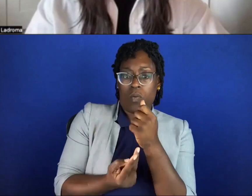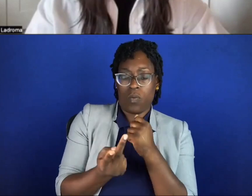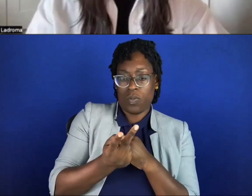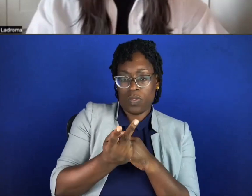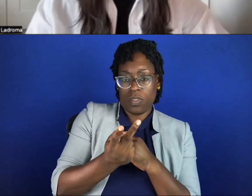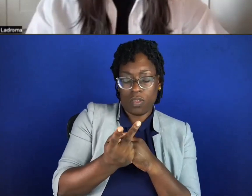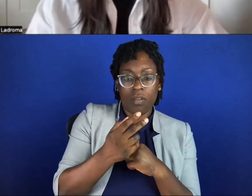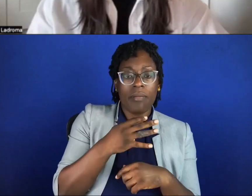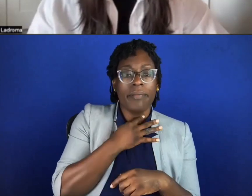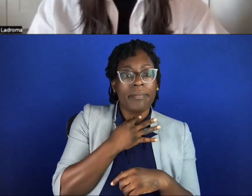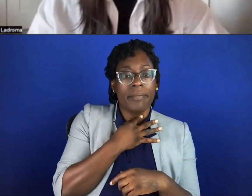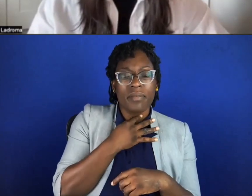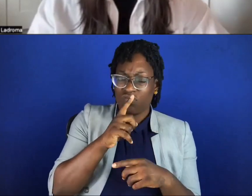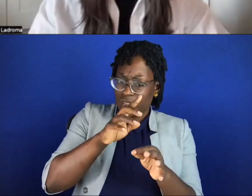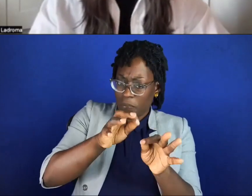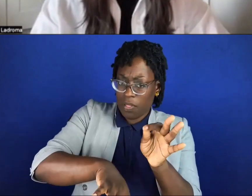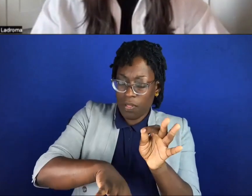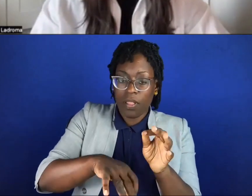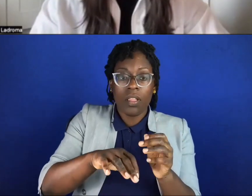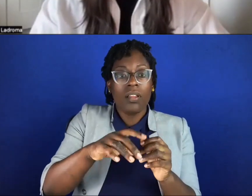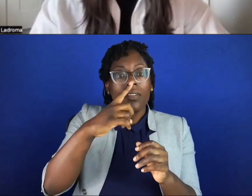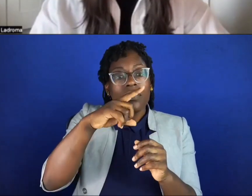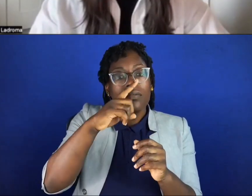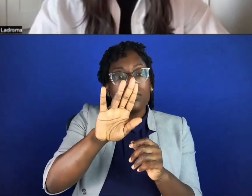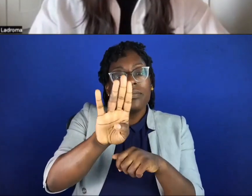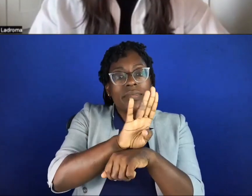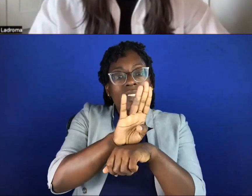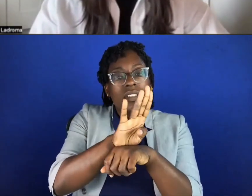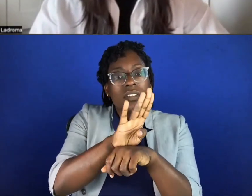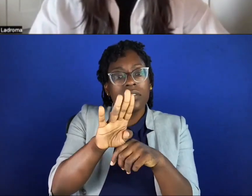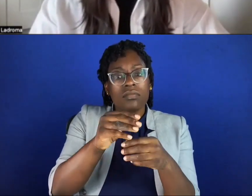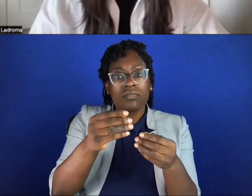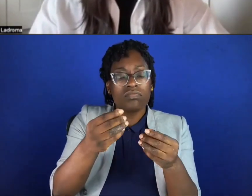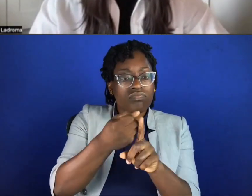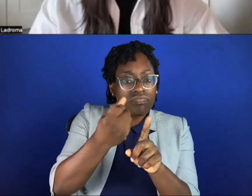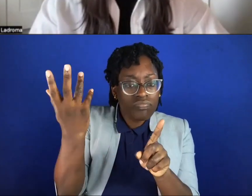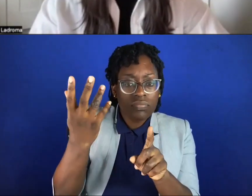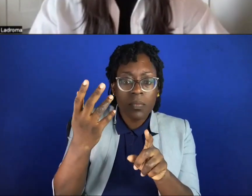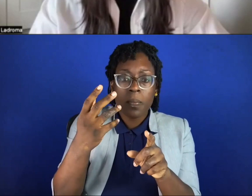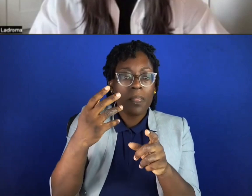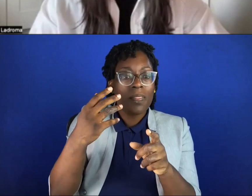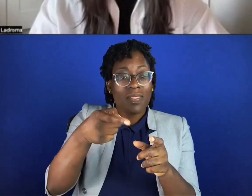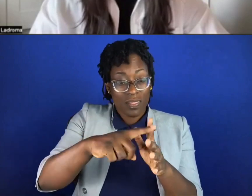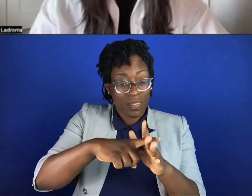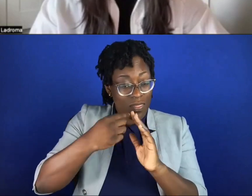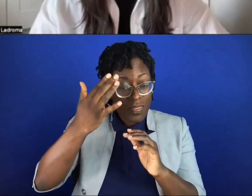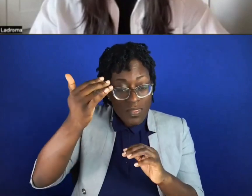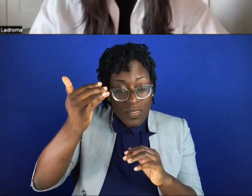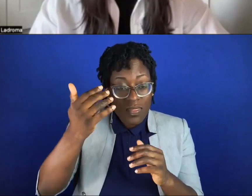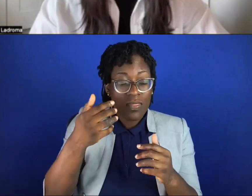The first question I have for both of you is simple. Just tell us about your business,